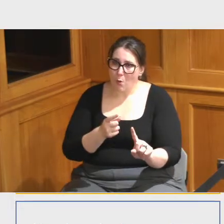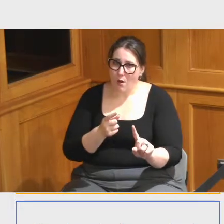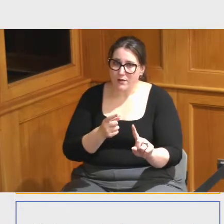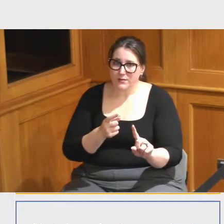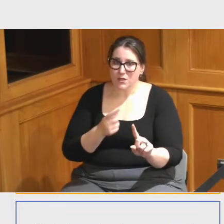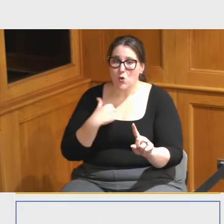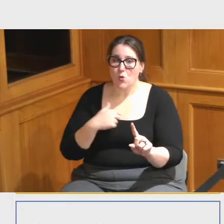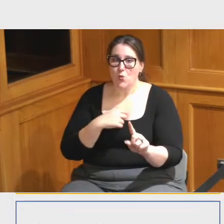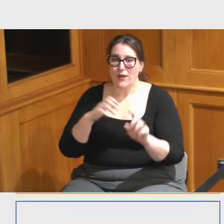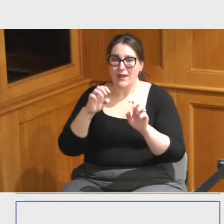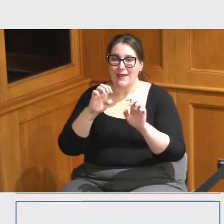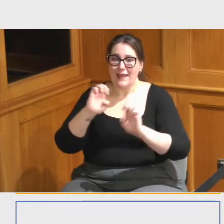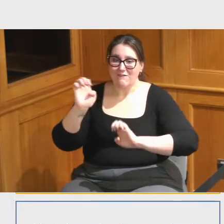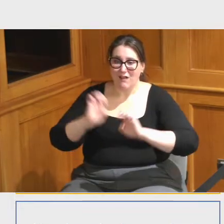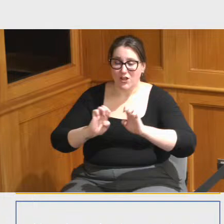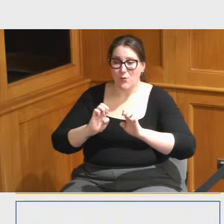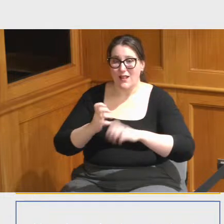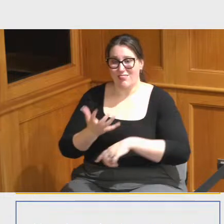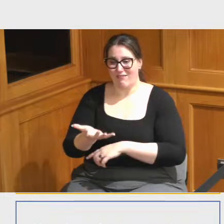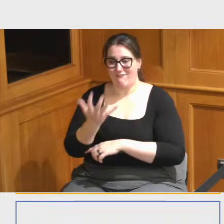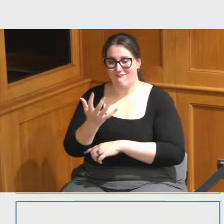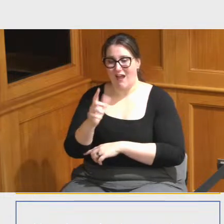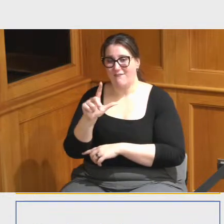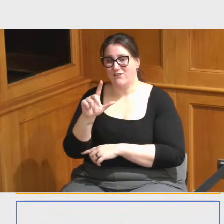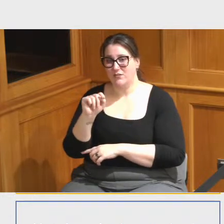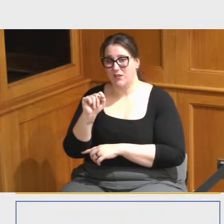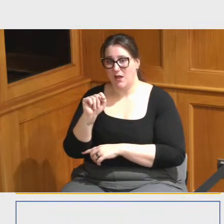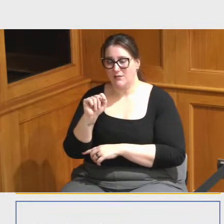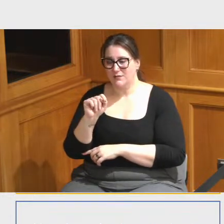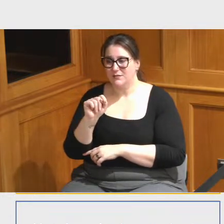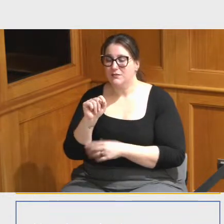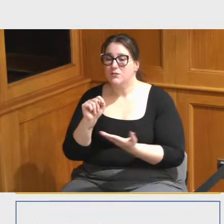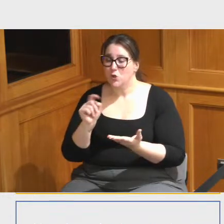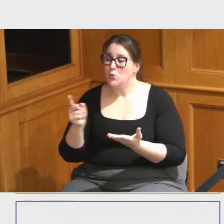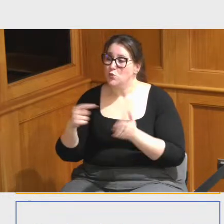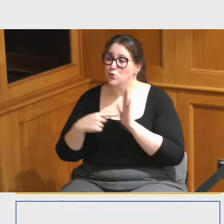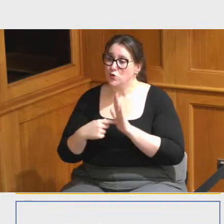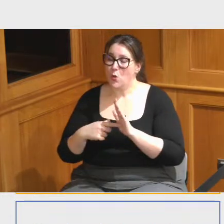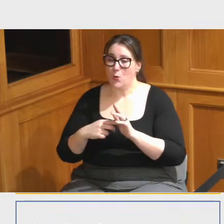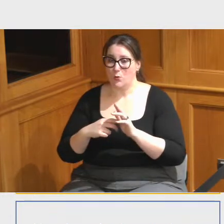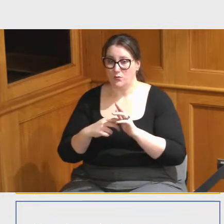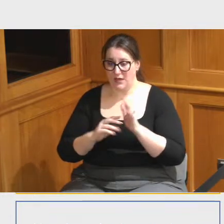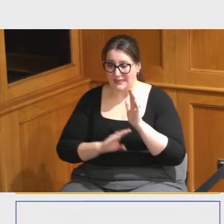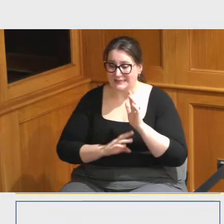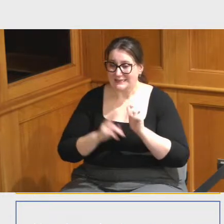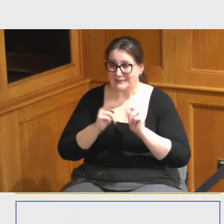those five lots. So Andrew and his team showed a lot of development both you know within the